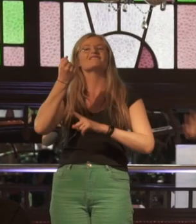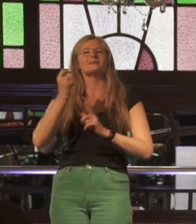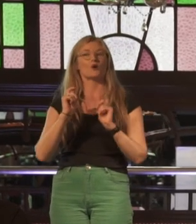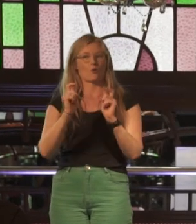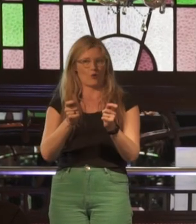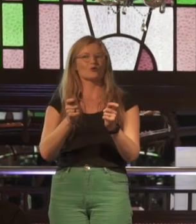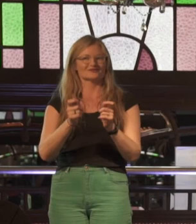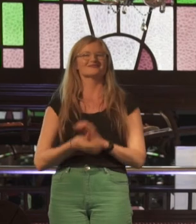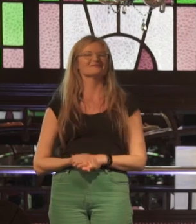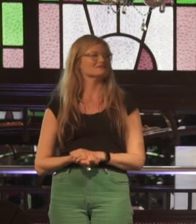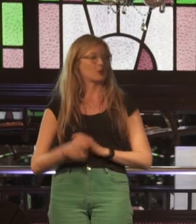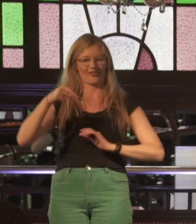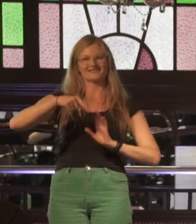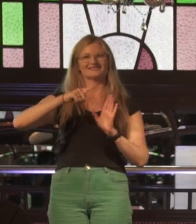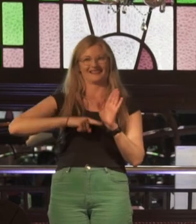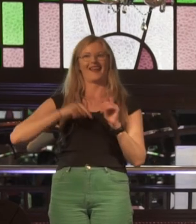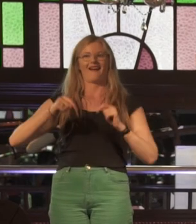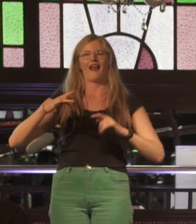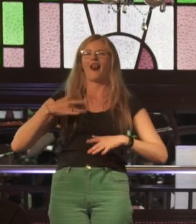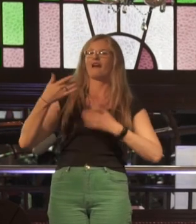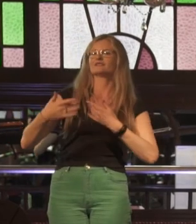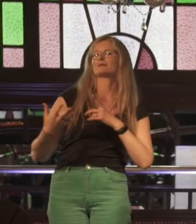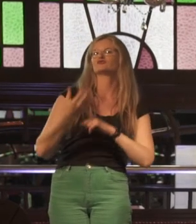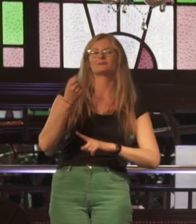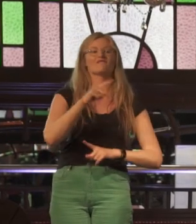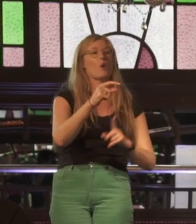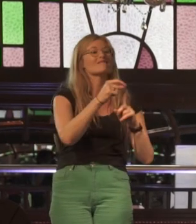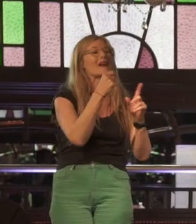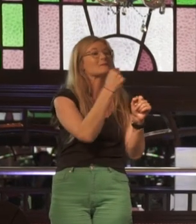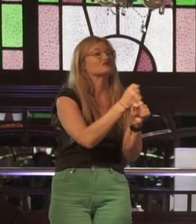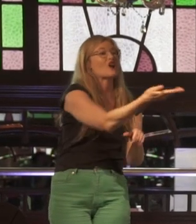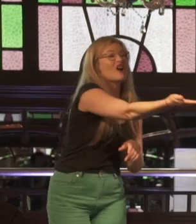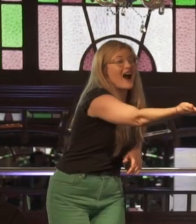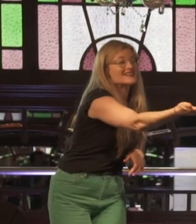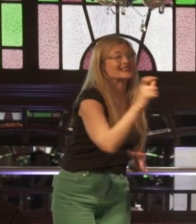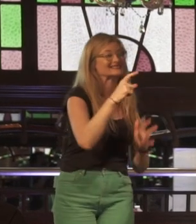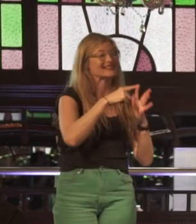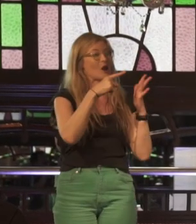And this year's Lifetime Achievement Award is for Philip Gerrard, the CEO of Deaf Action.